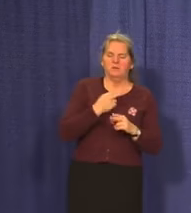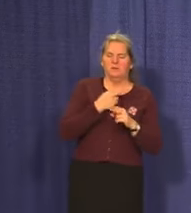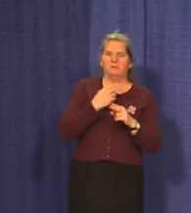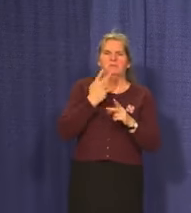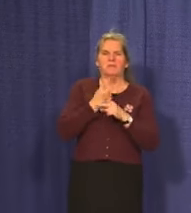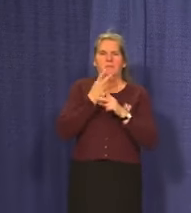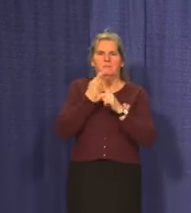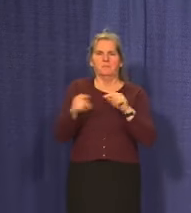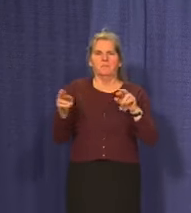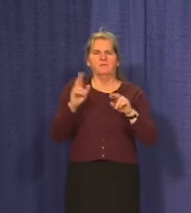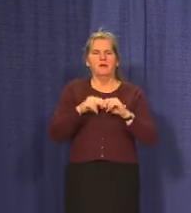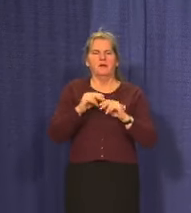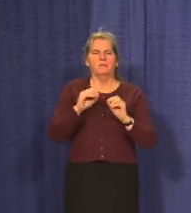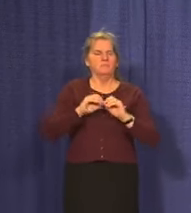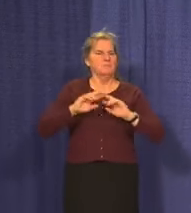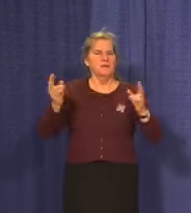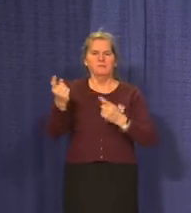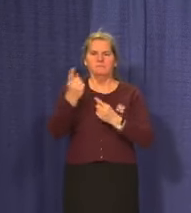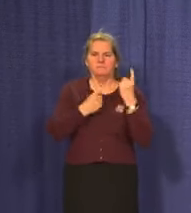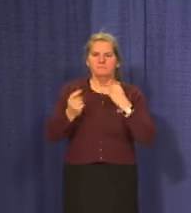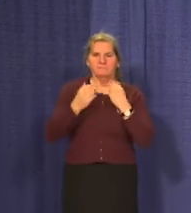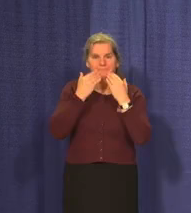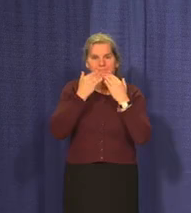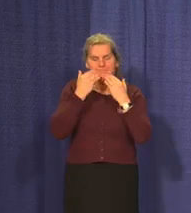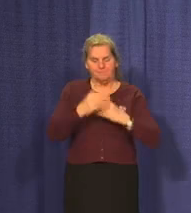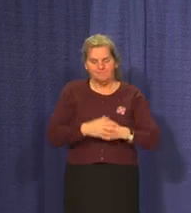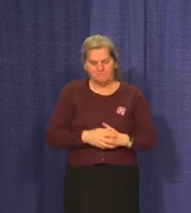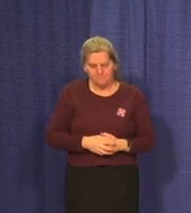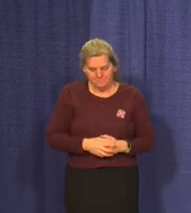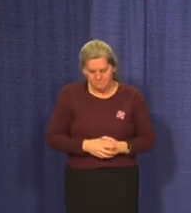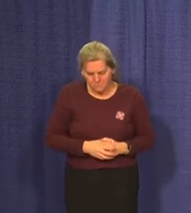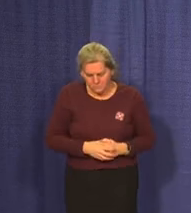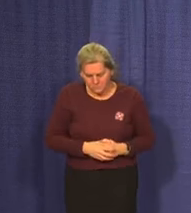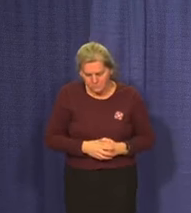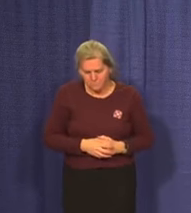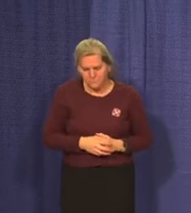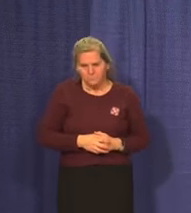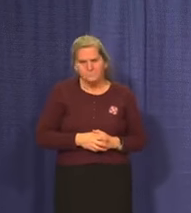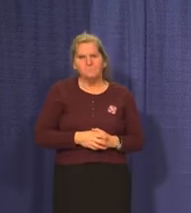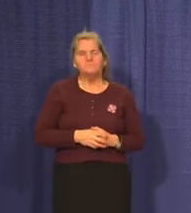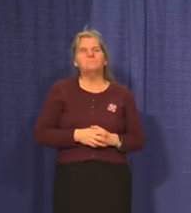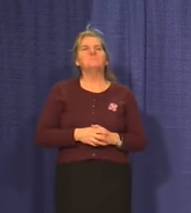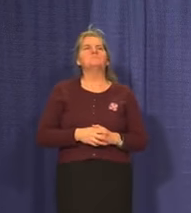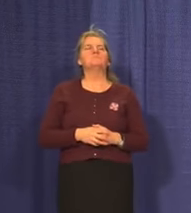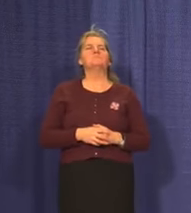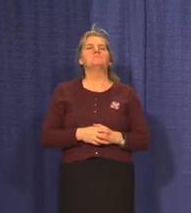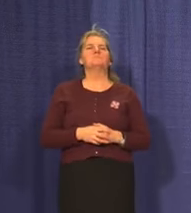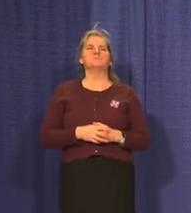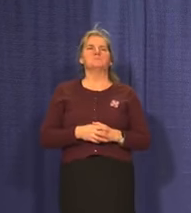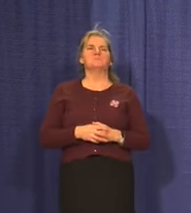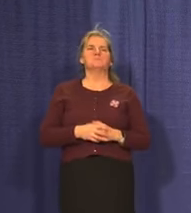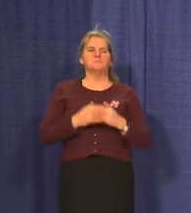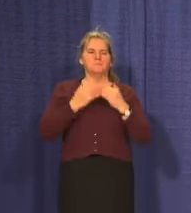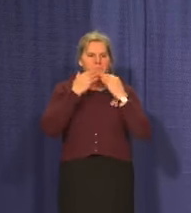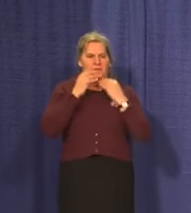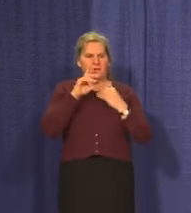THANK YOU. THANK YOU DR HANLEY.